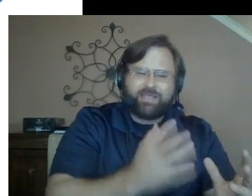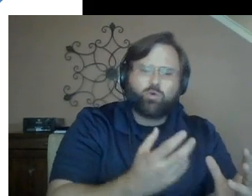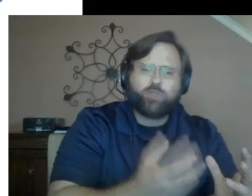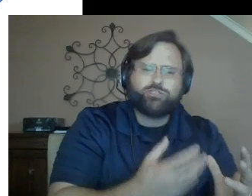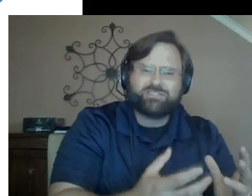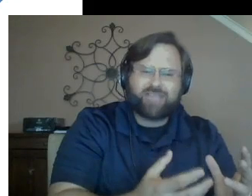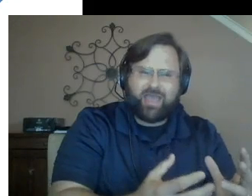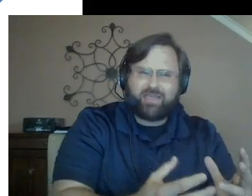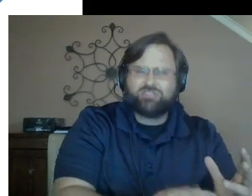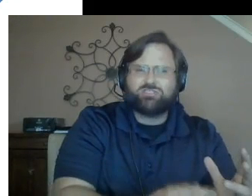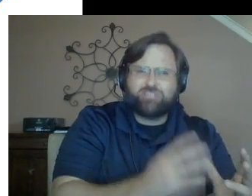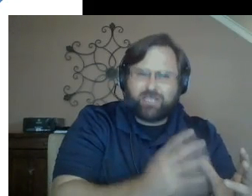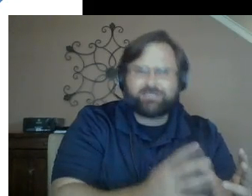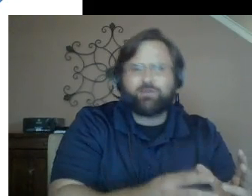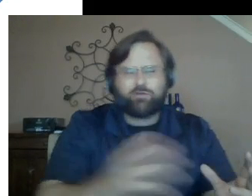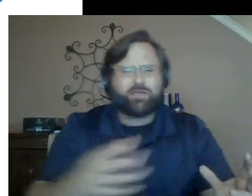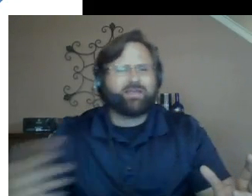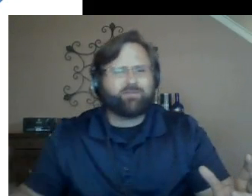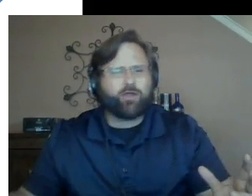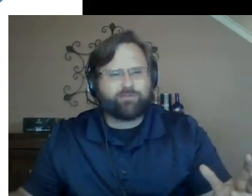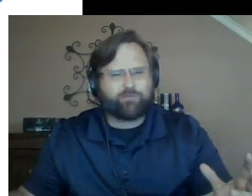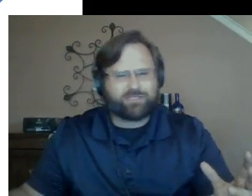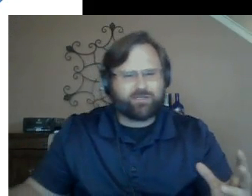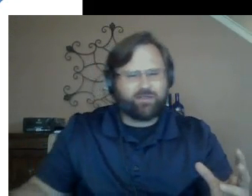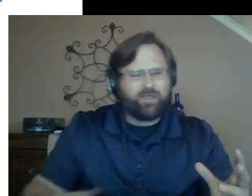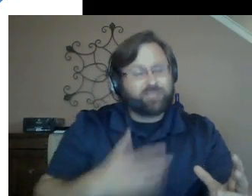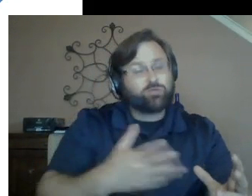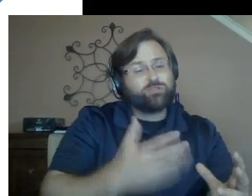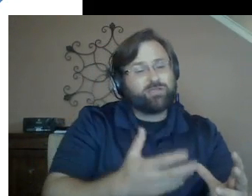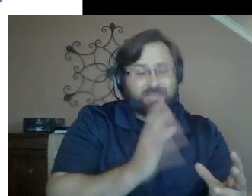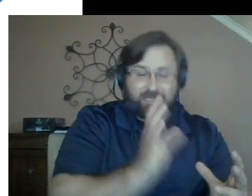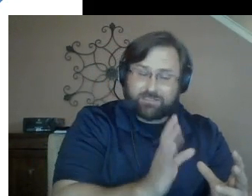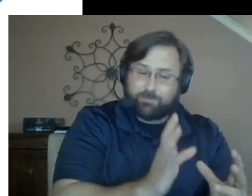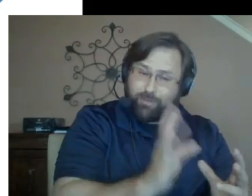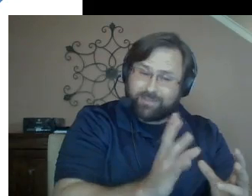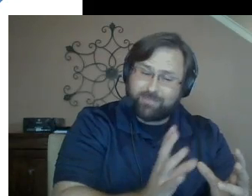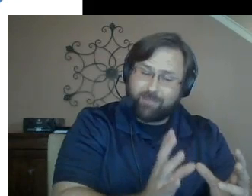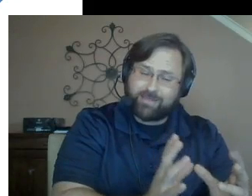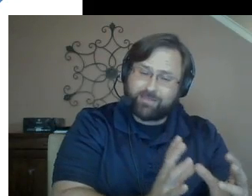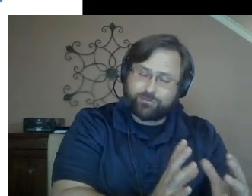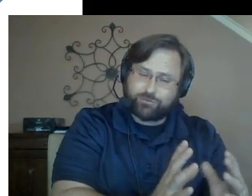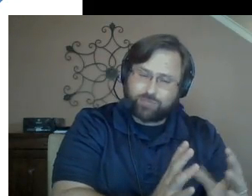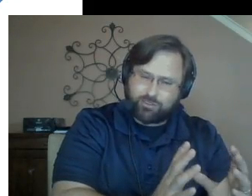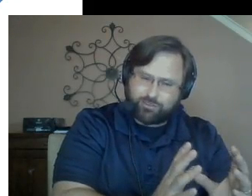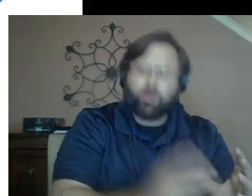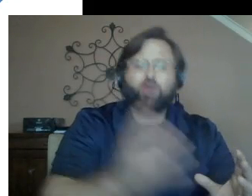it's what you say just so that you can give other information it's what you need to to bring to the mind of the person you're talking to